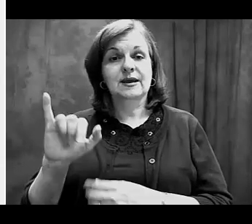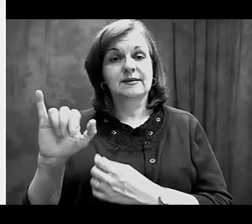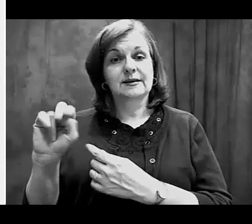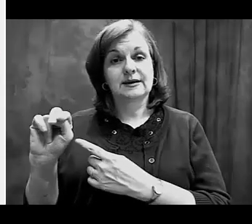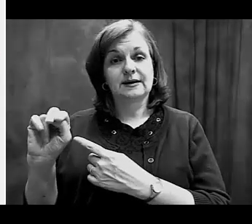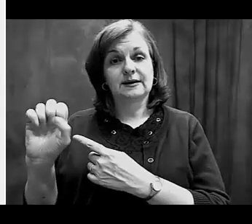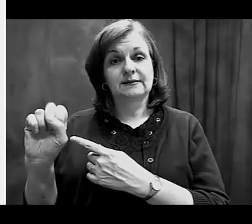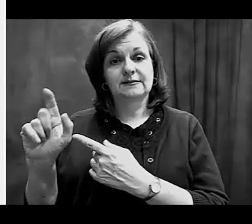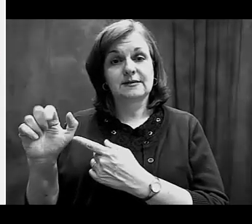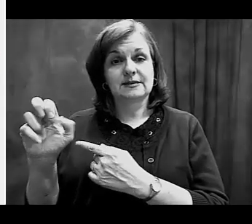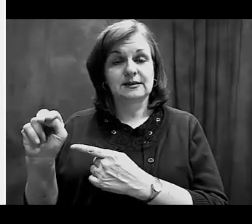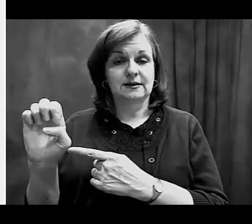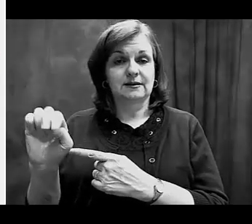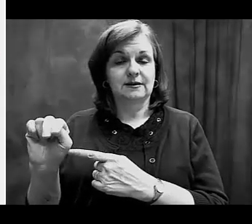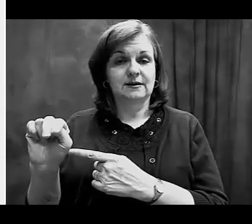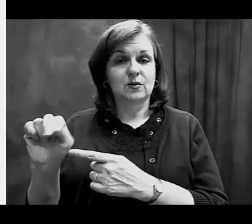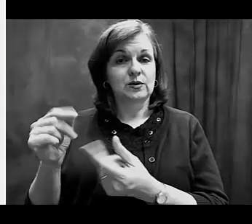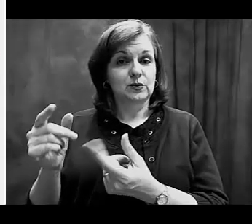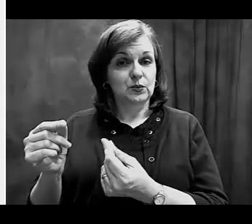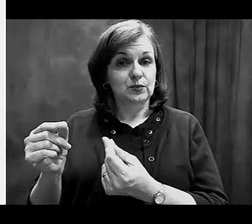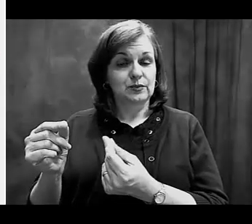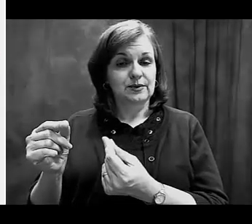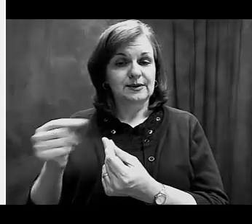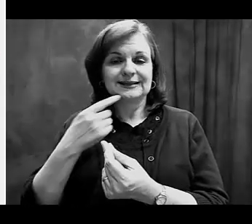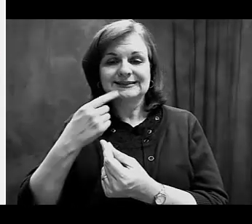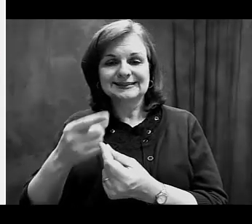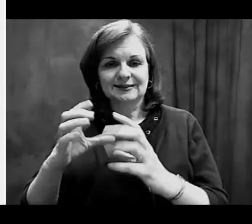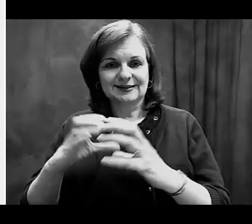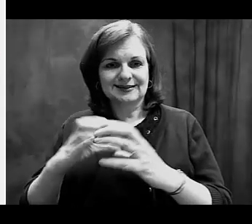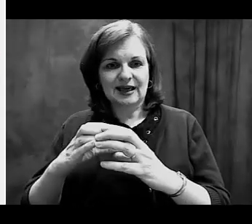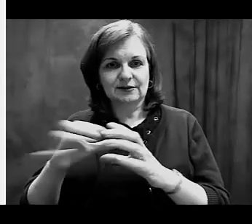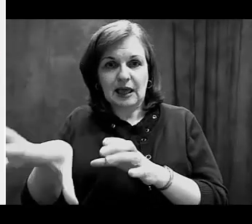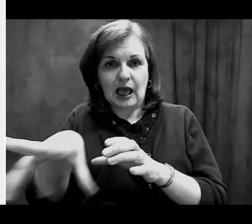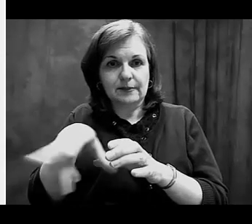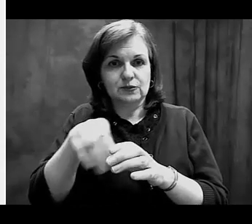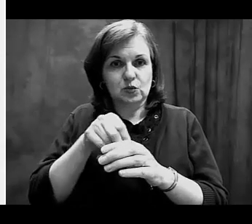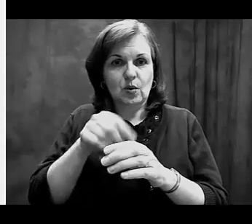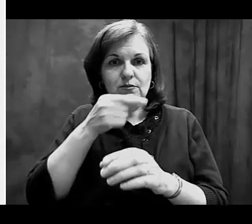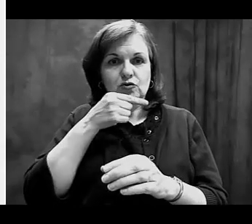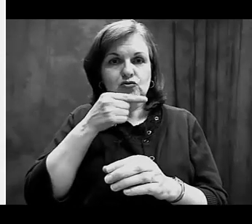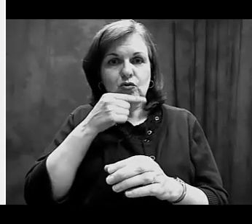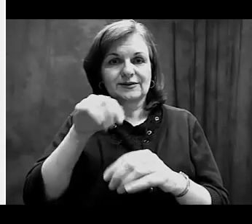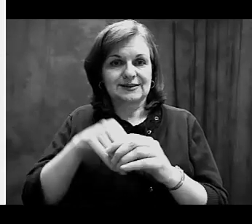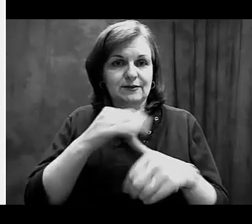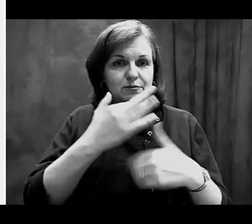so the insulin is going to signal the cells to actually take up glucose from the